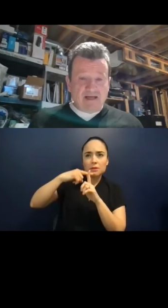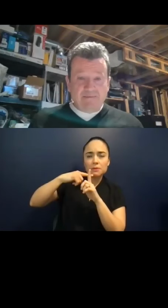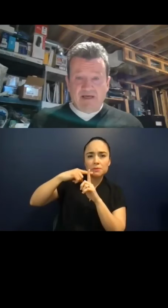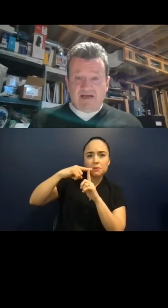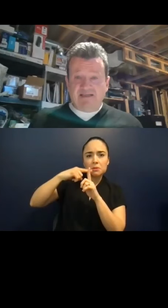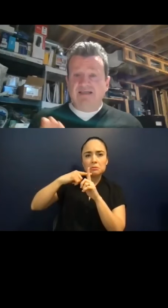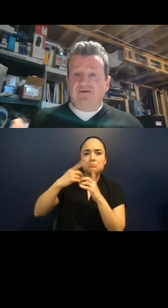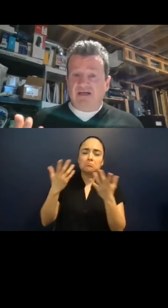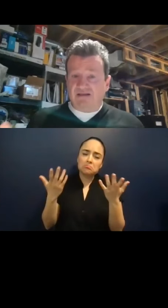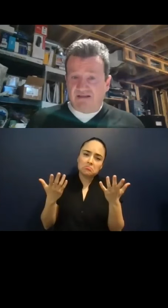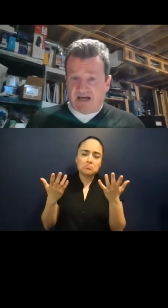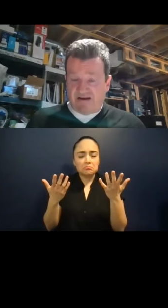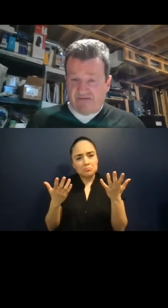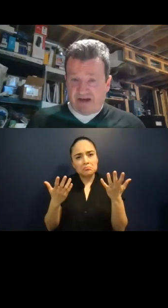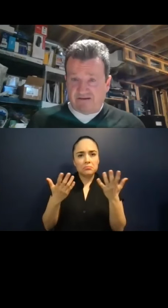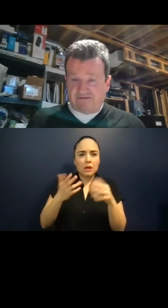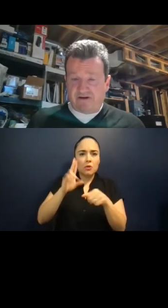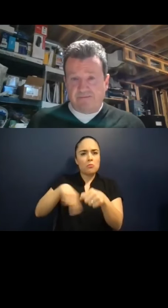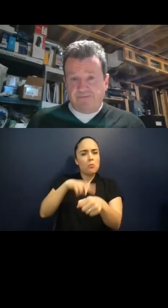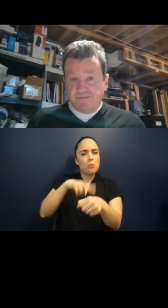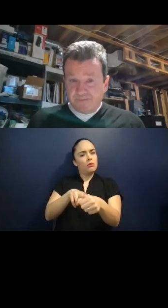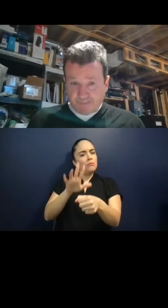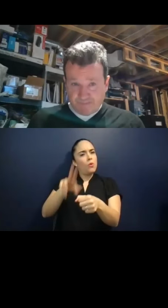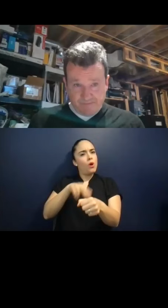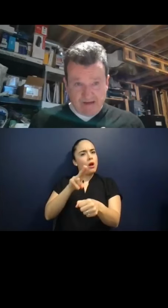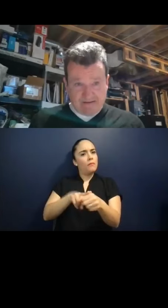You might get body chills, you might get tired and feel